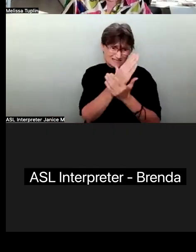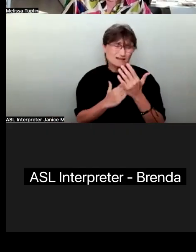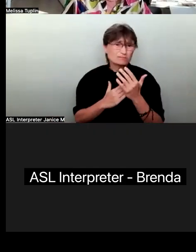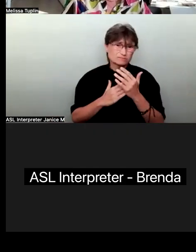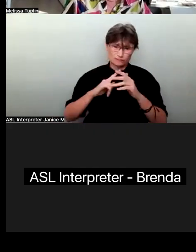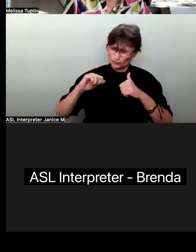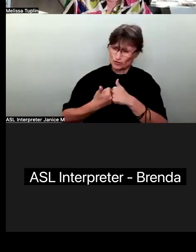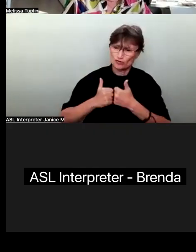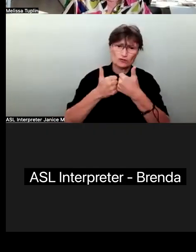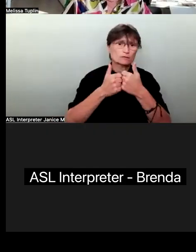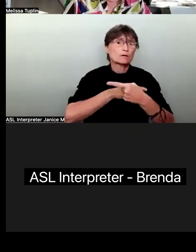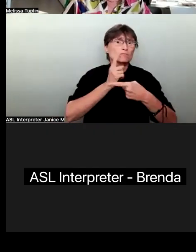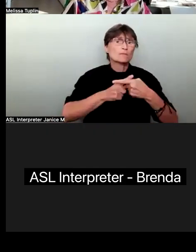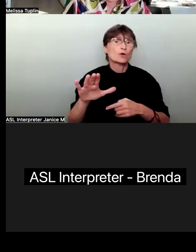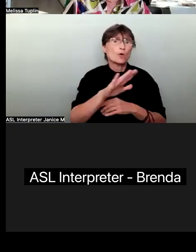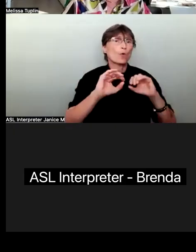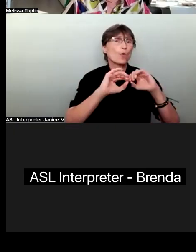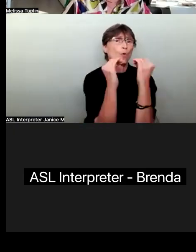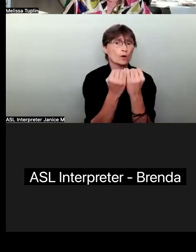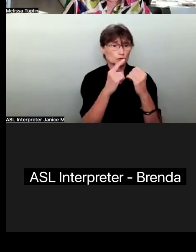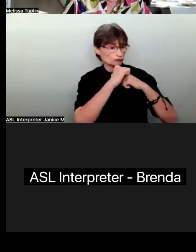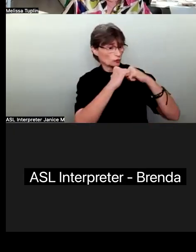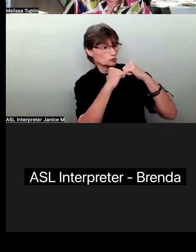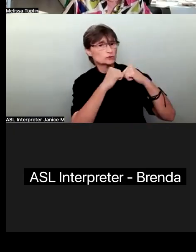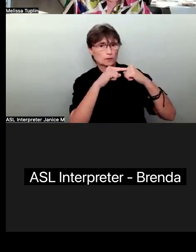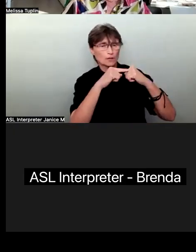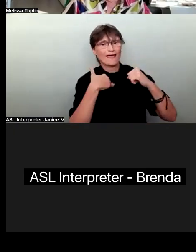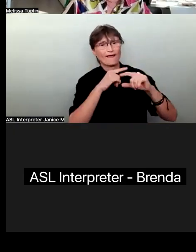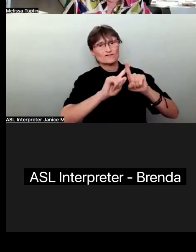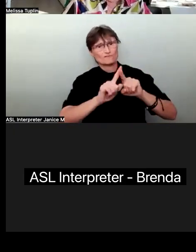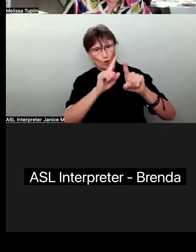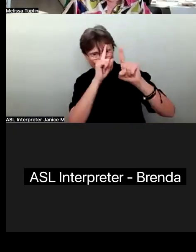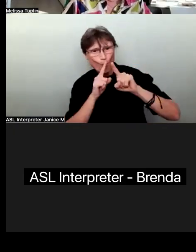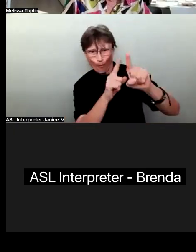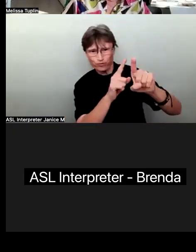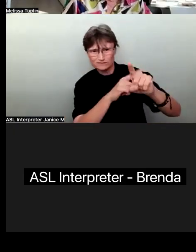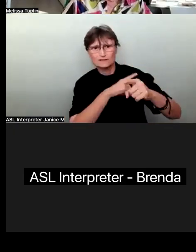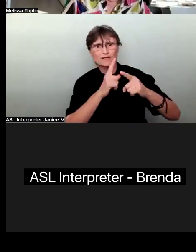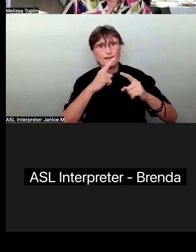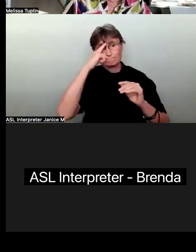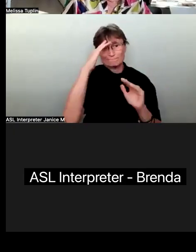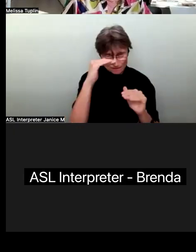vary based on their organizational structure, mandate and total scale, and that historical